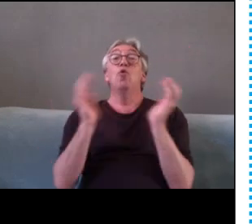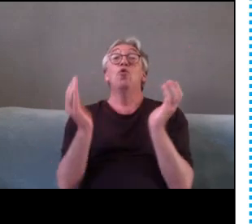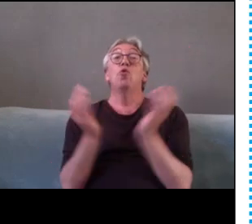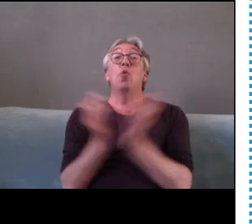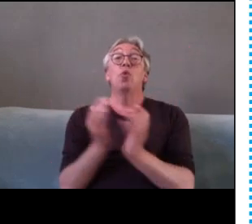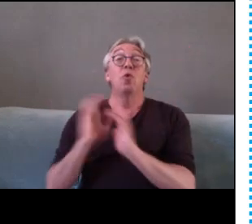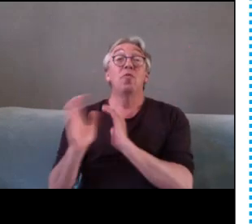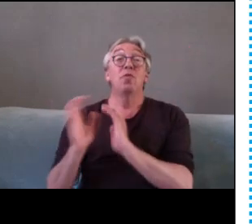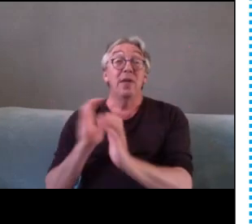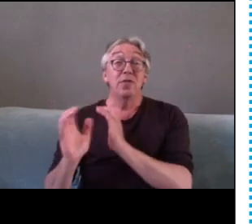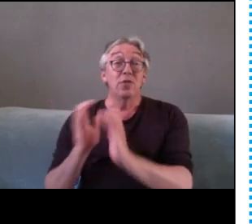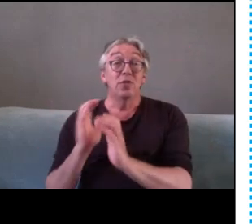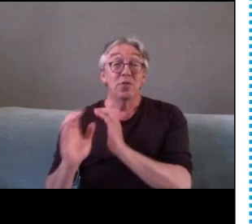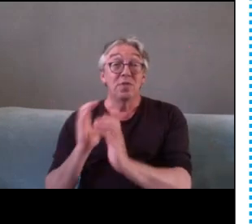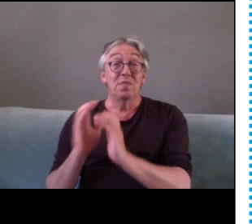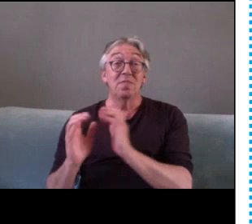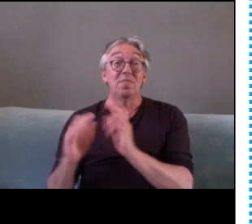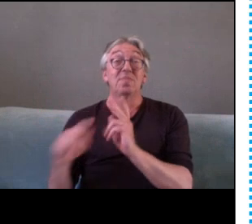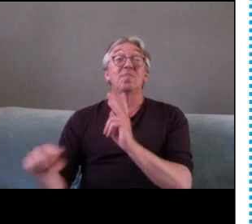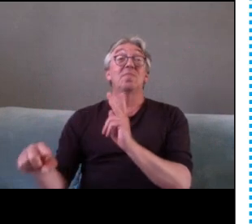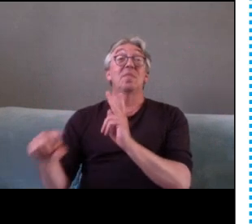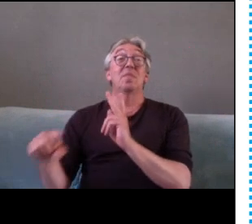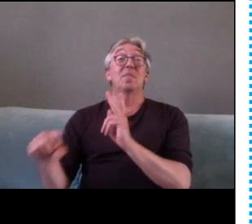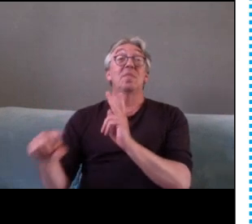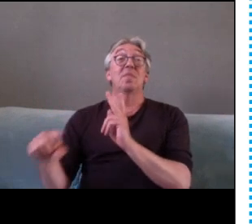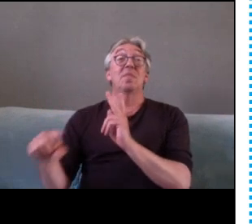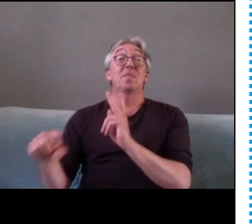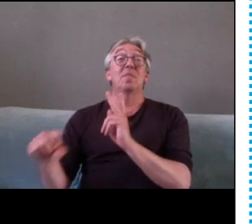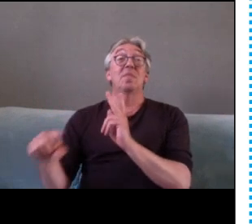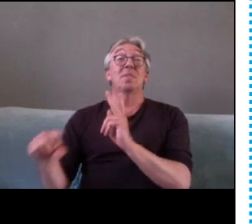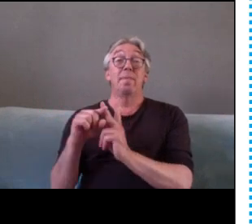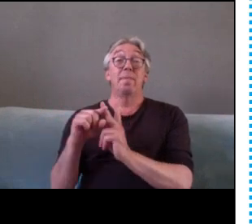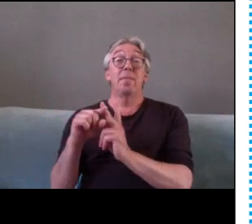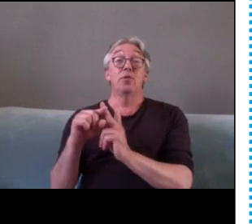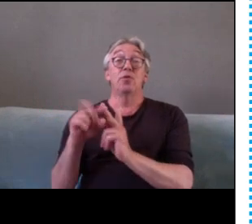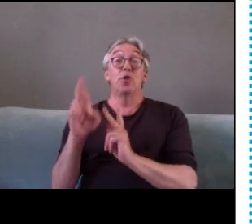over the Internet protocol. So this is even more efficient